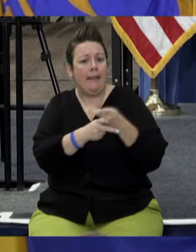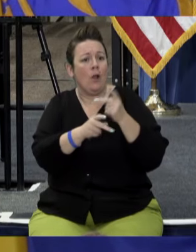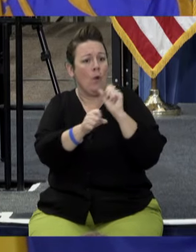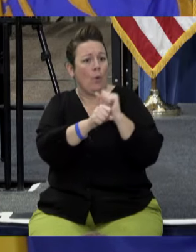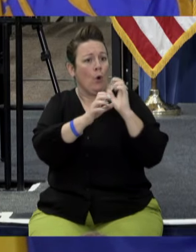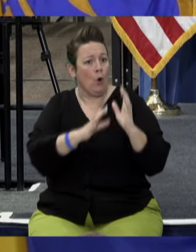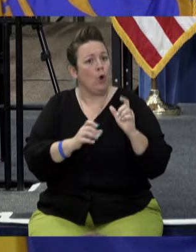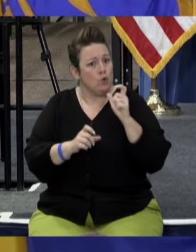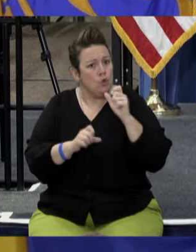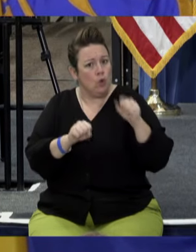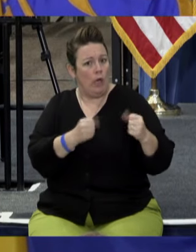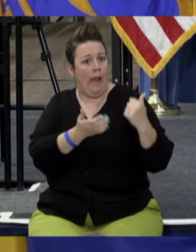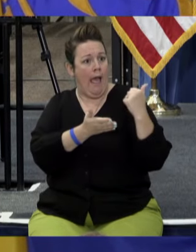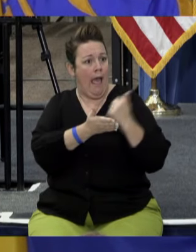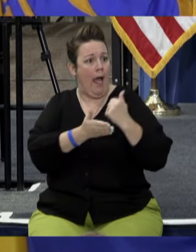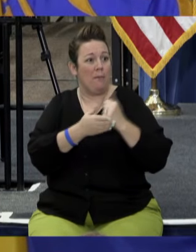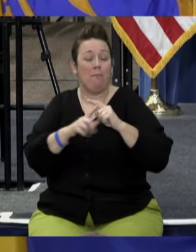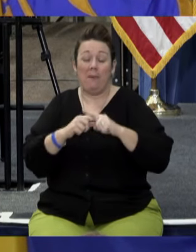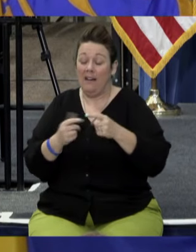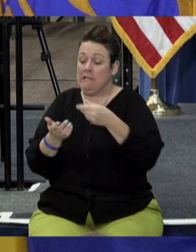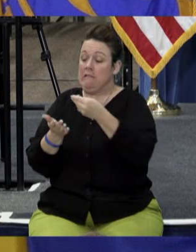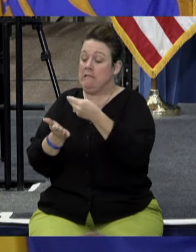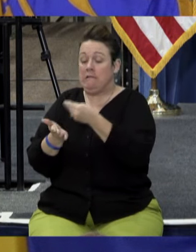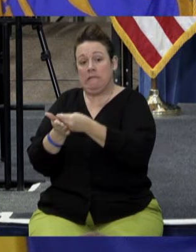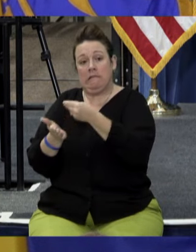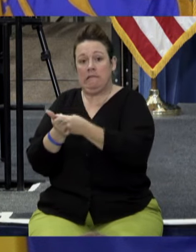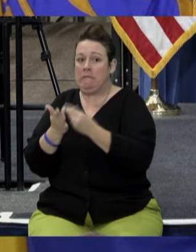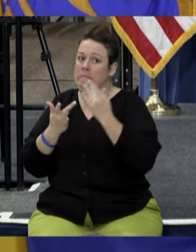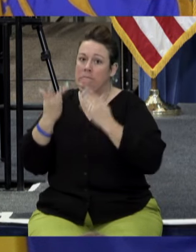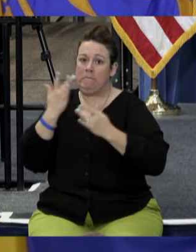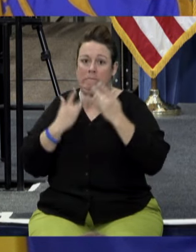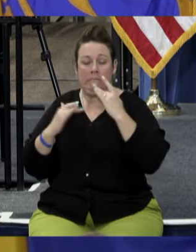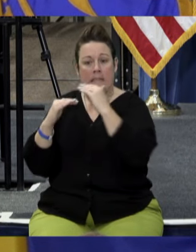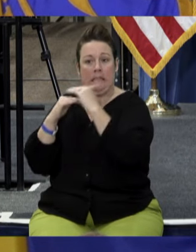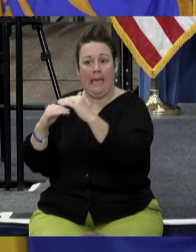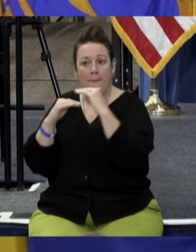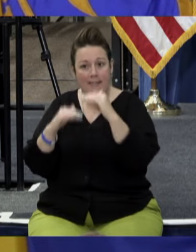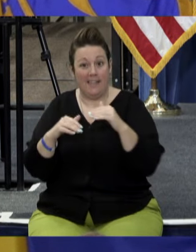errands, but our finances were limited. And during the years of the pandemic,